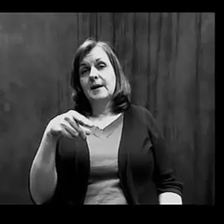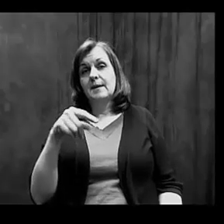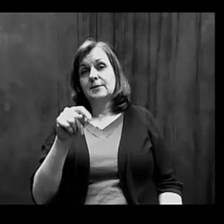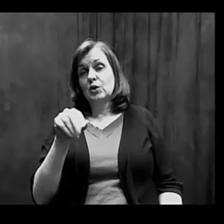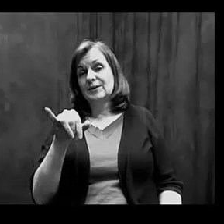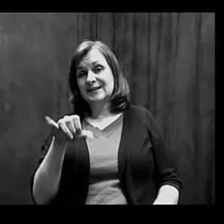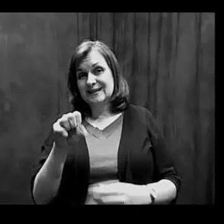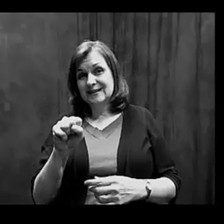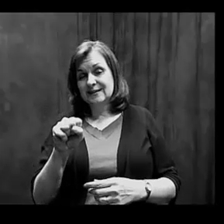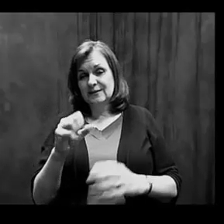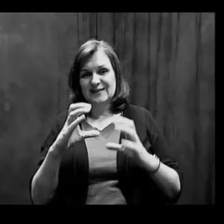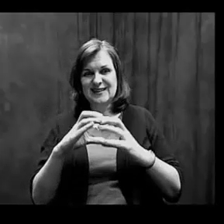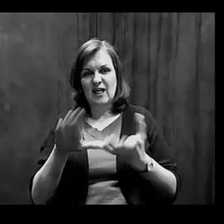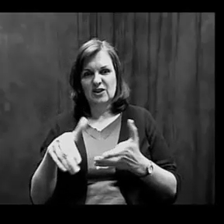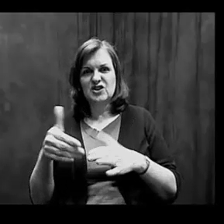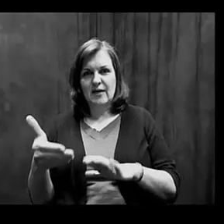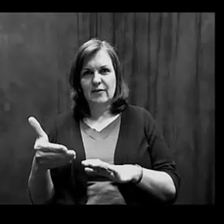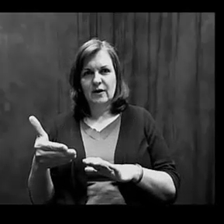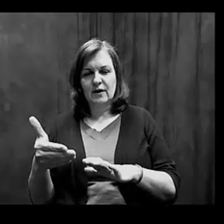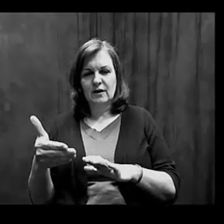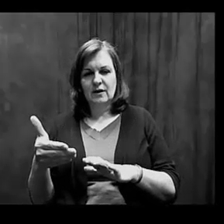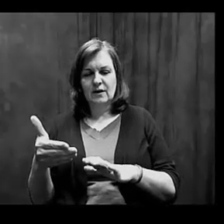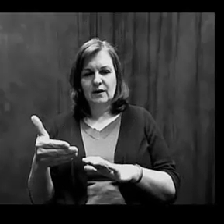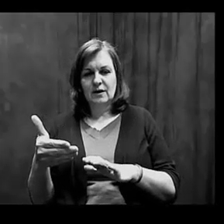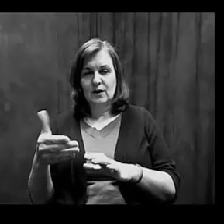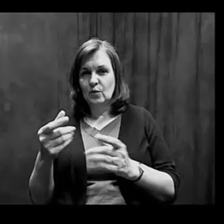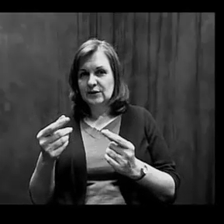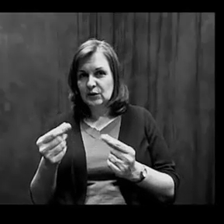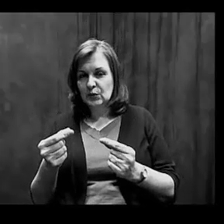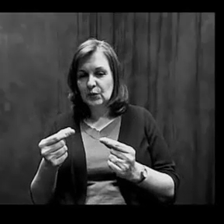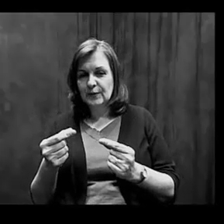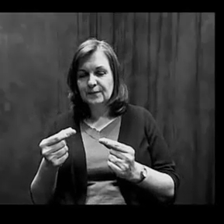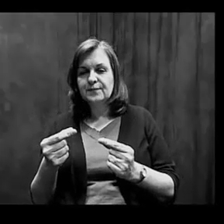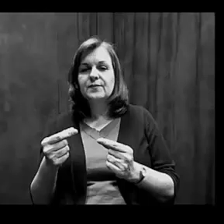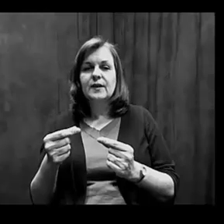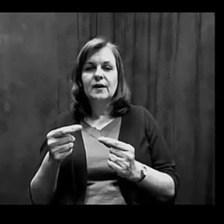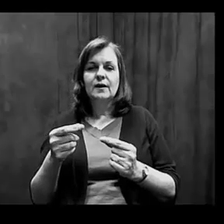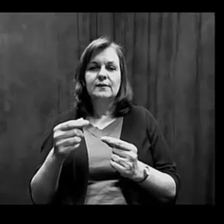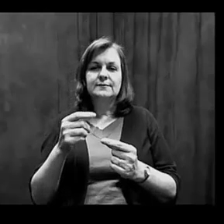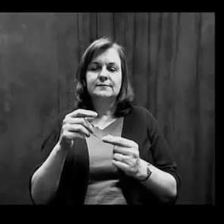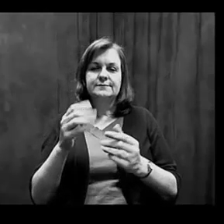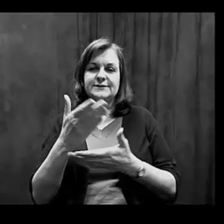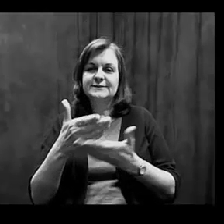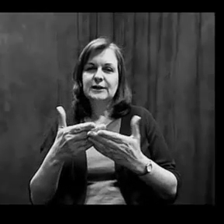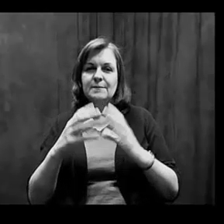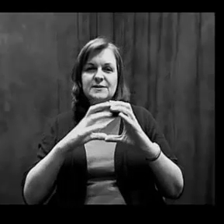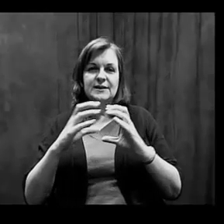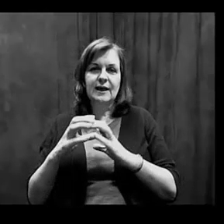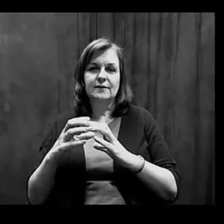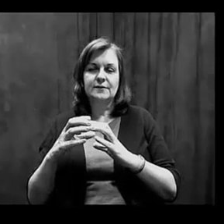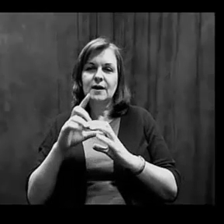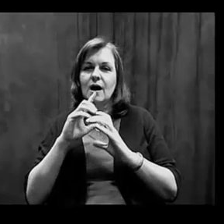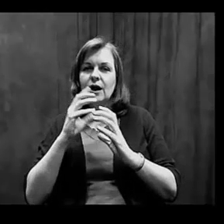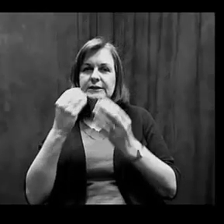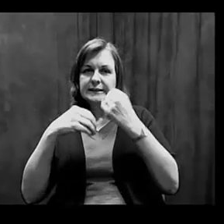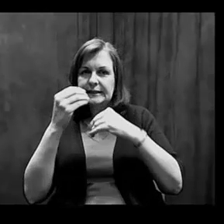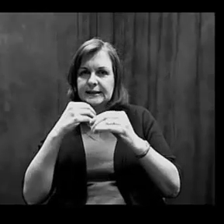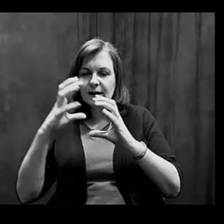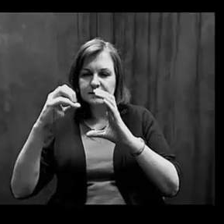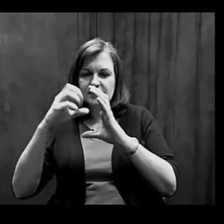this apoptosis - or programmed cell death coming in and actually eating away at the cells